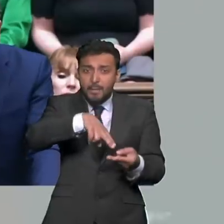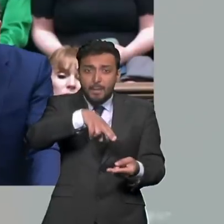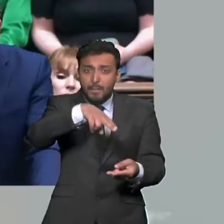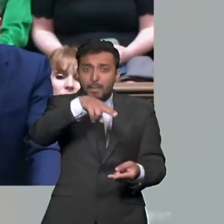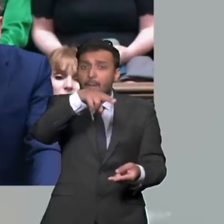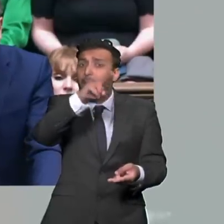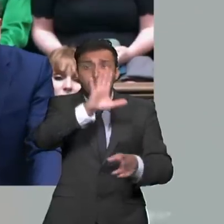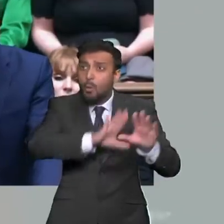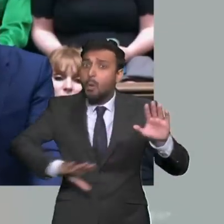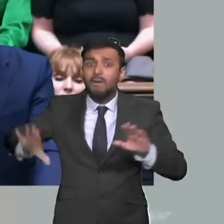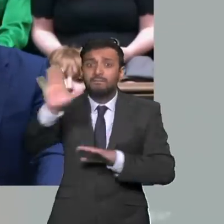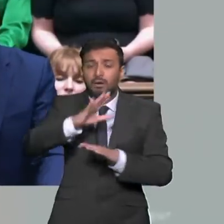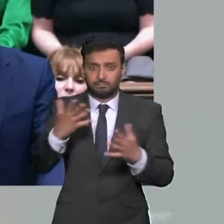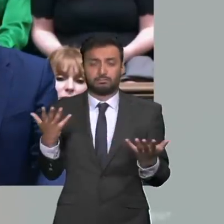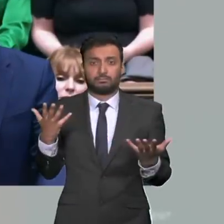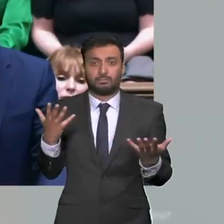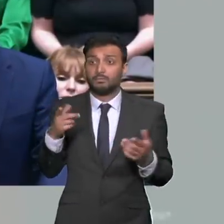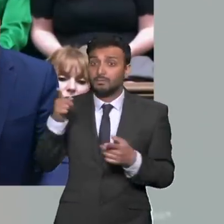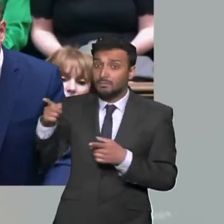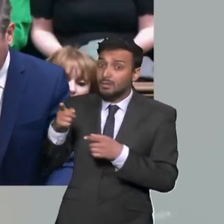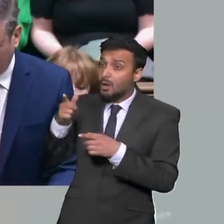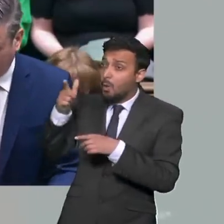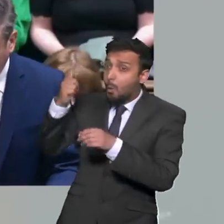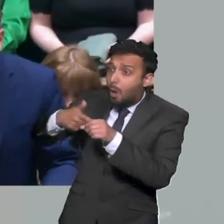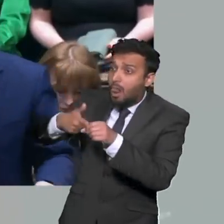have landed in the bank accounts of energy companies.